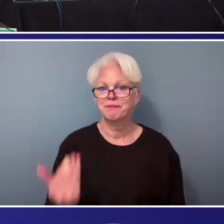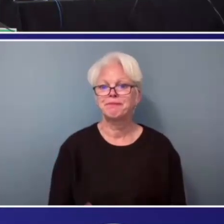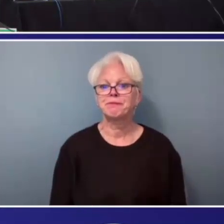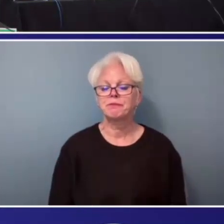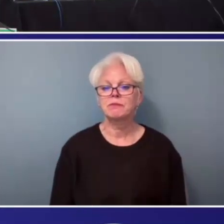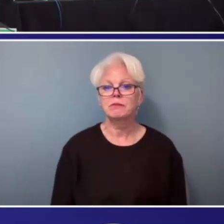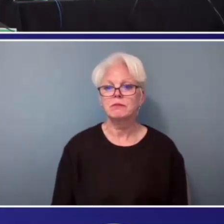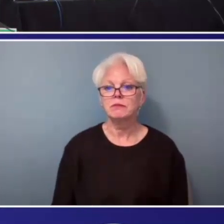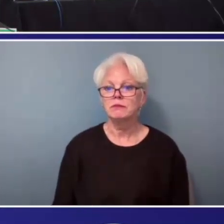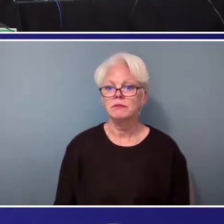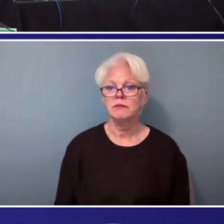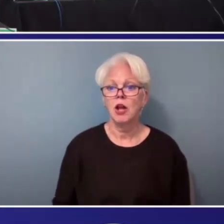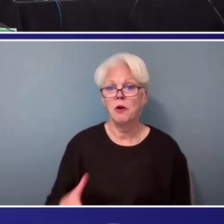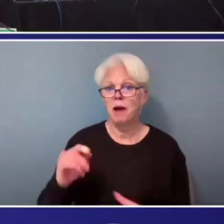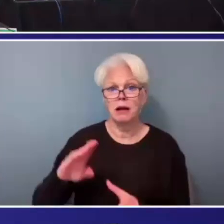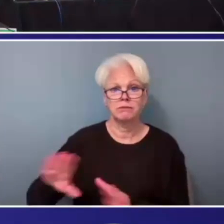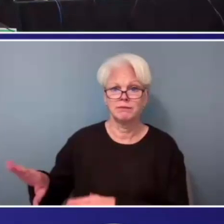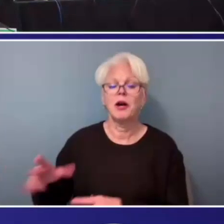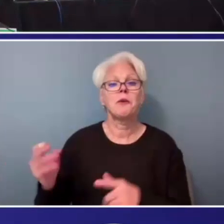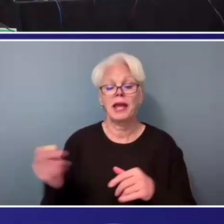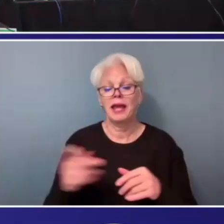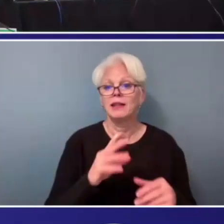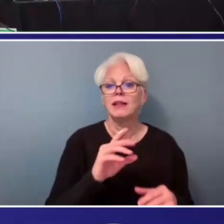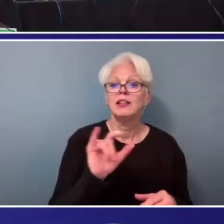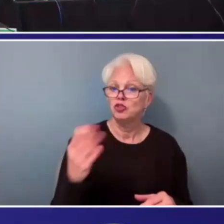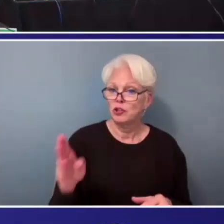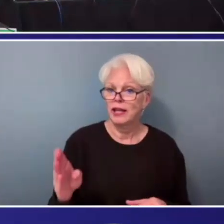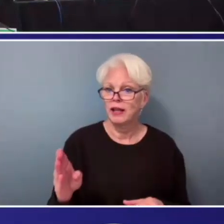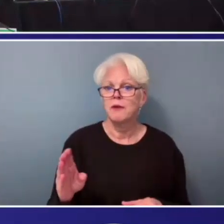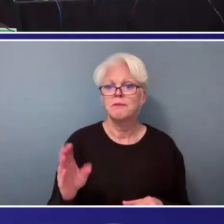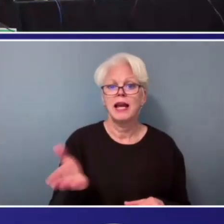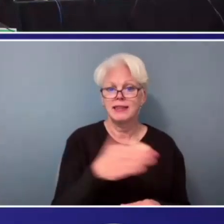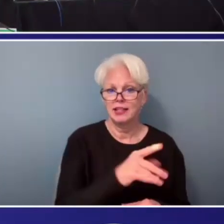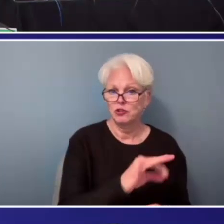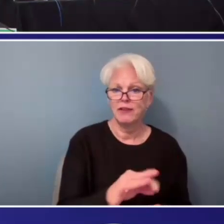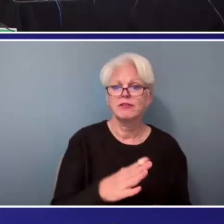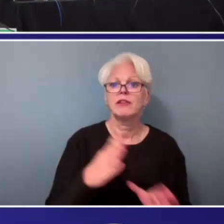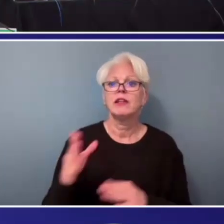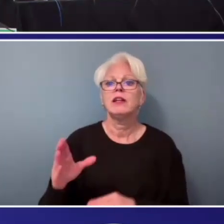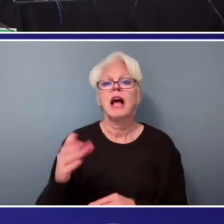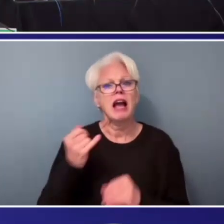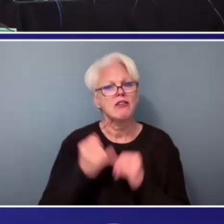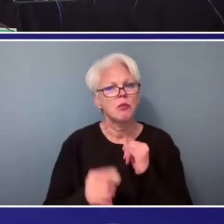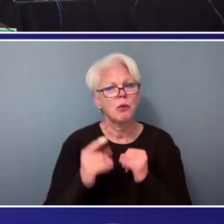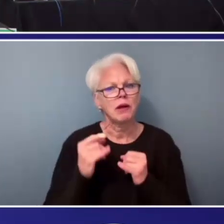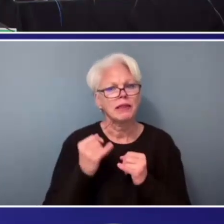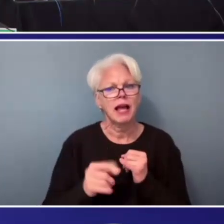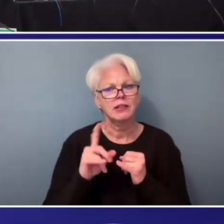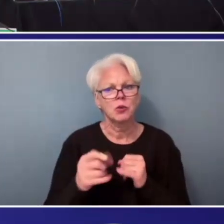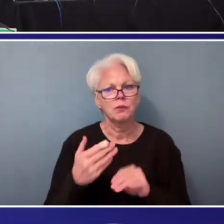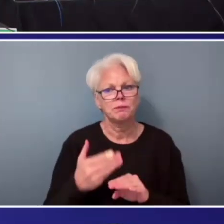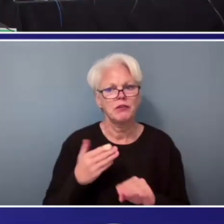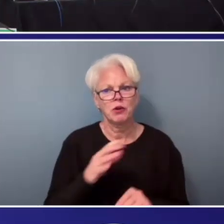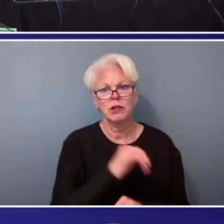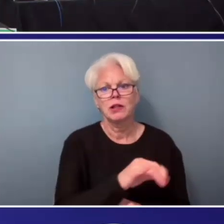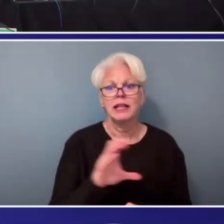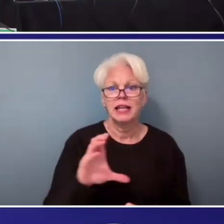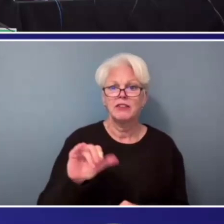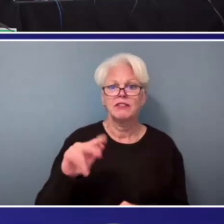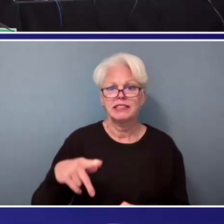Then Jacob, and then back to Jeff. Yeah. I just have one last question before we do that, which is, you know, if, if CIP codes are as quasi meaningless